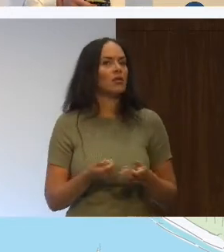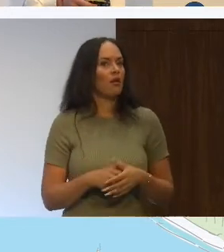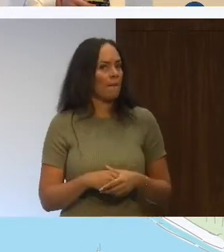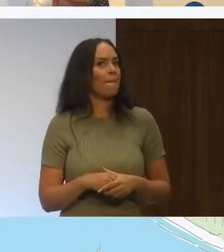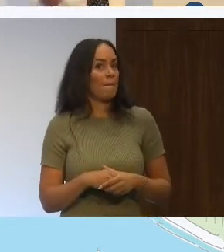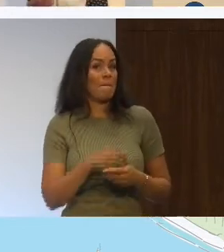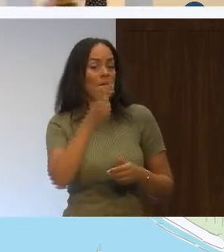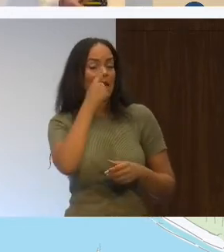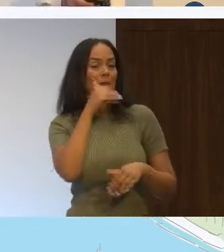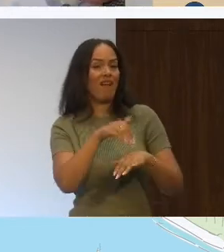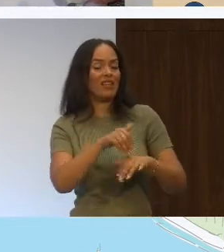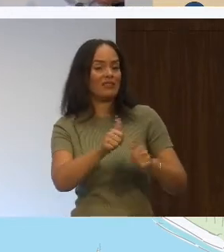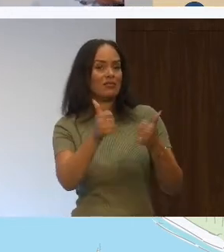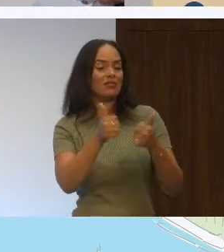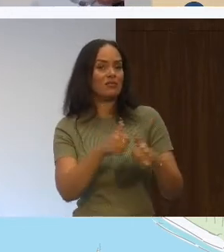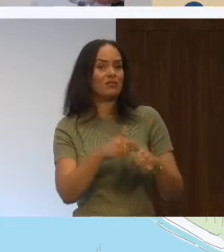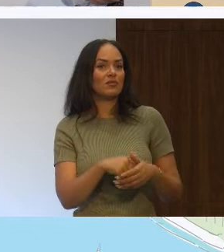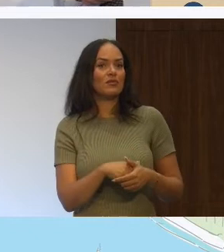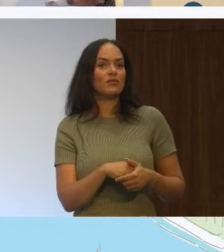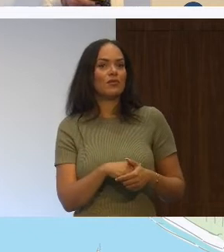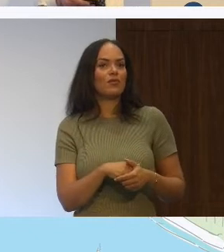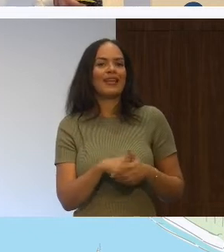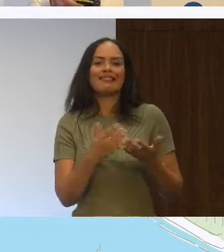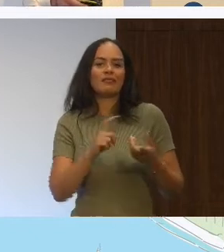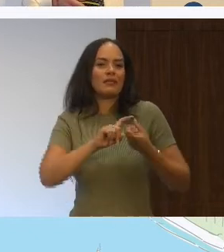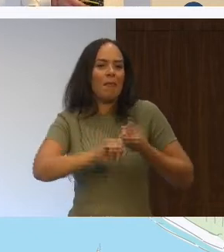And again, it depends what co-morbidities you got lots of patients